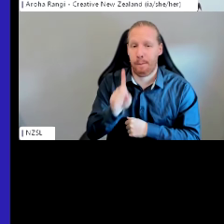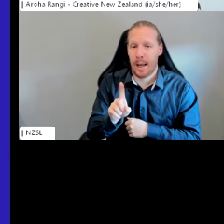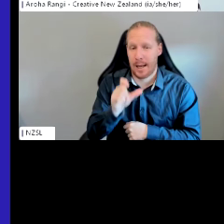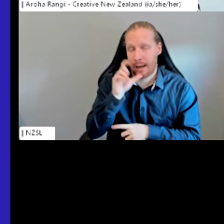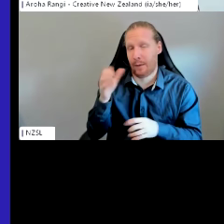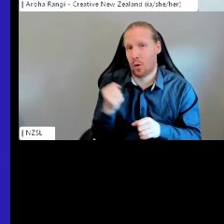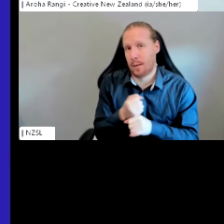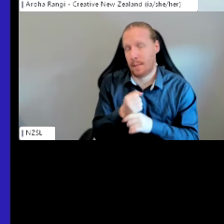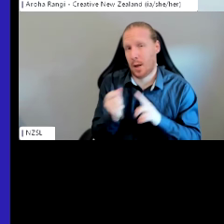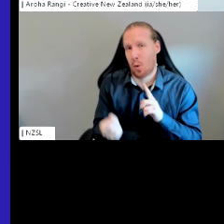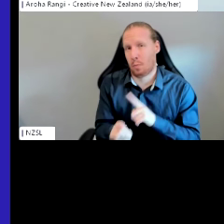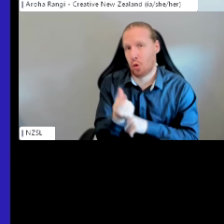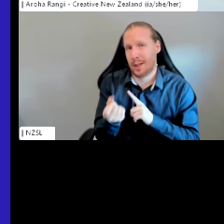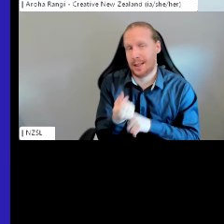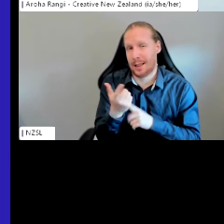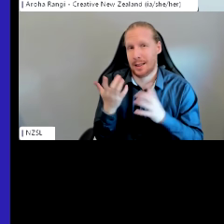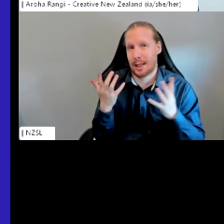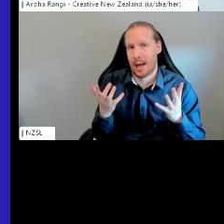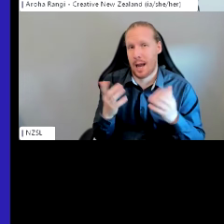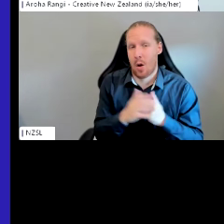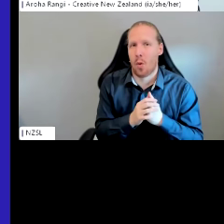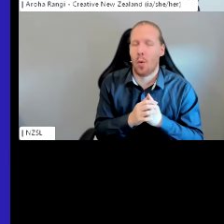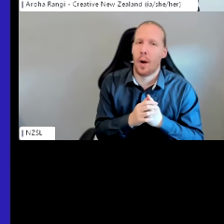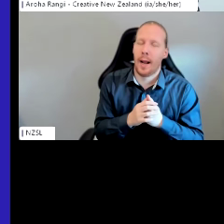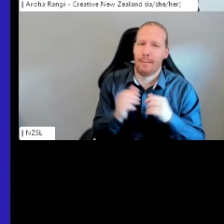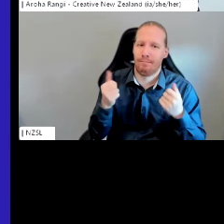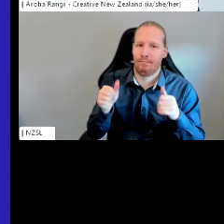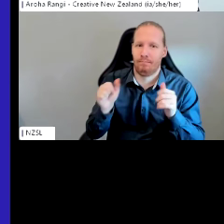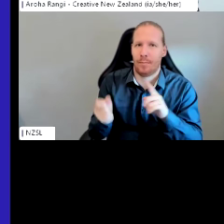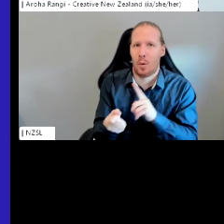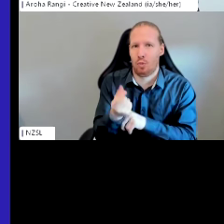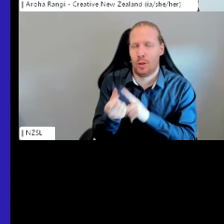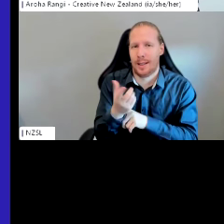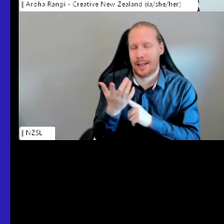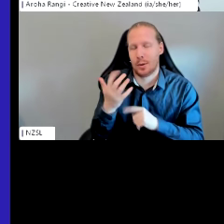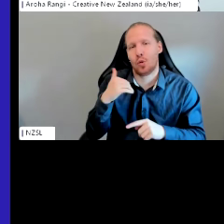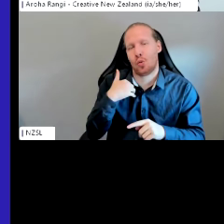to fashion them and to follow through you do need everyone in the organization to be thinking like